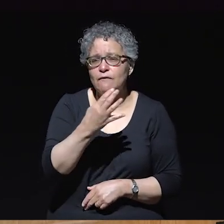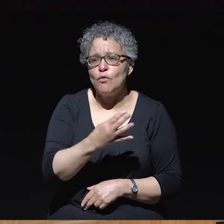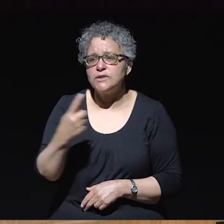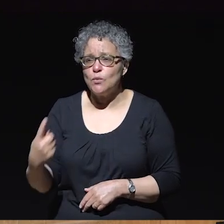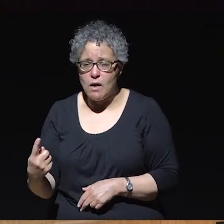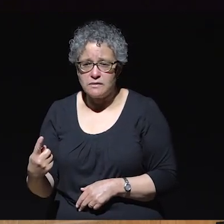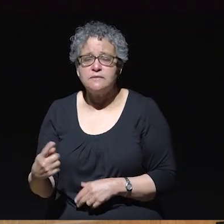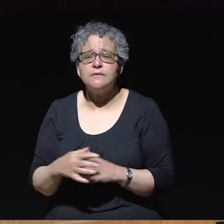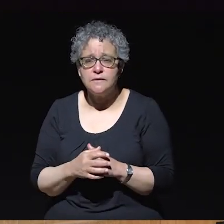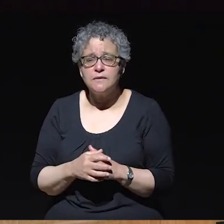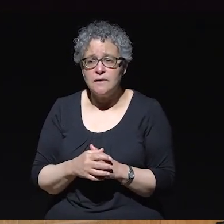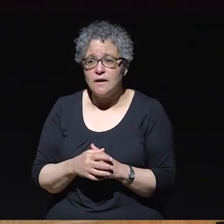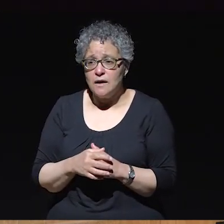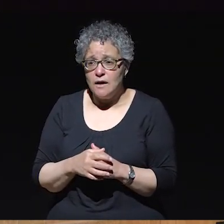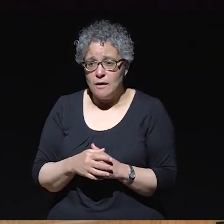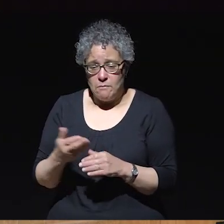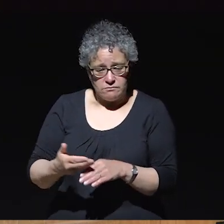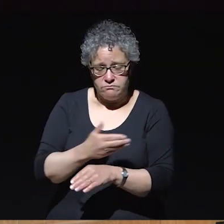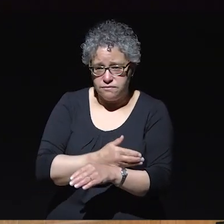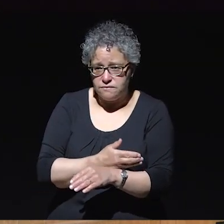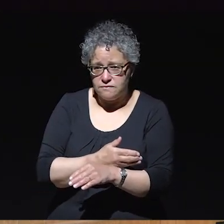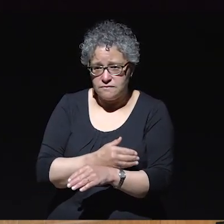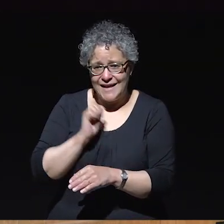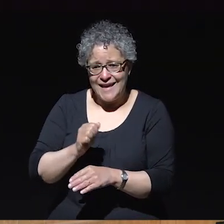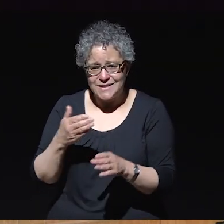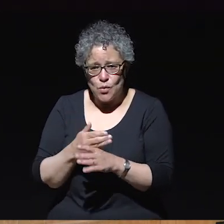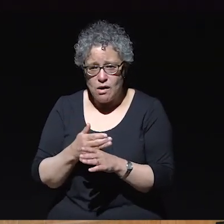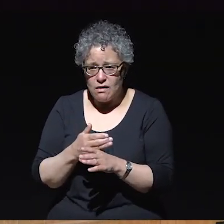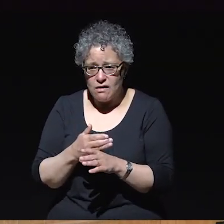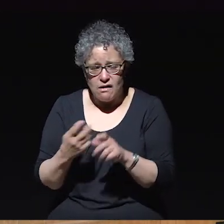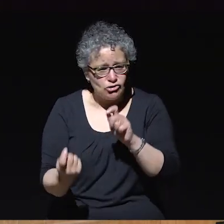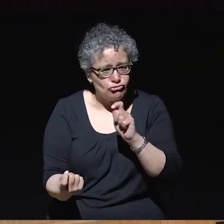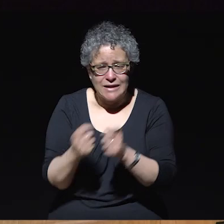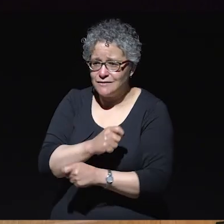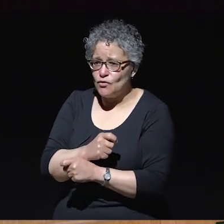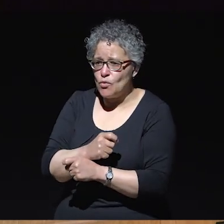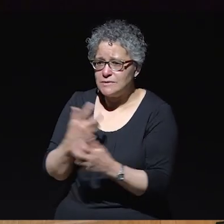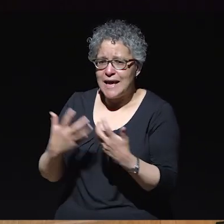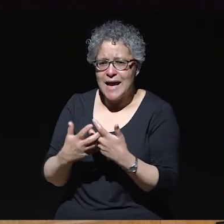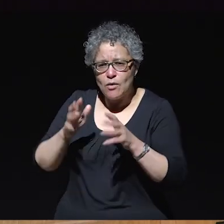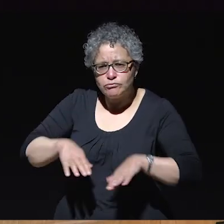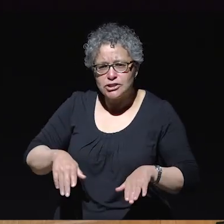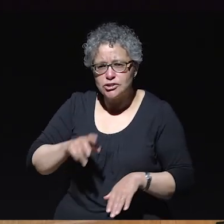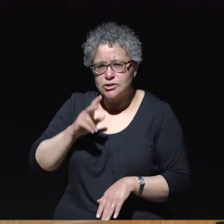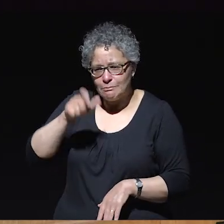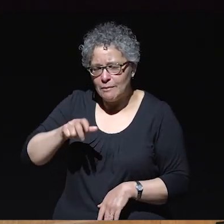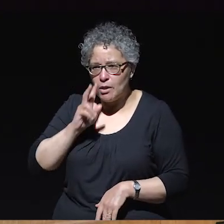really did transform the way that British art and culture actually viewed portraiture. But it's not just that,